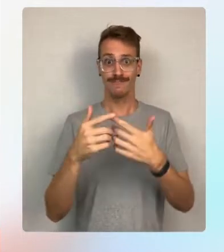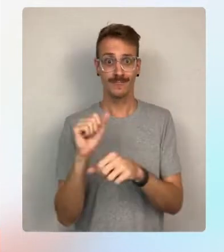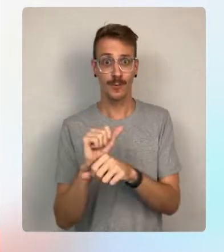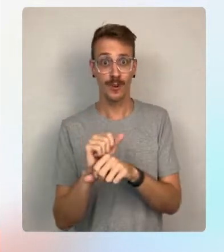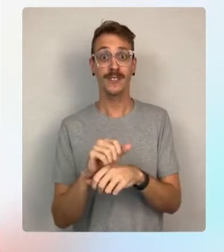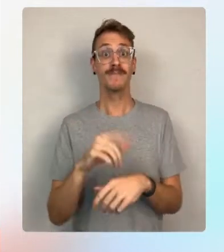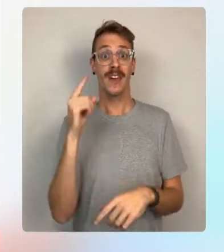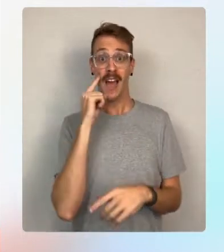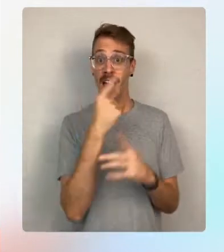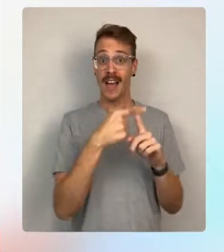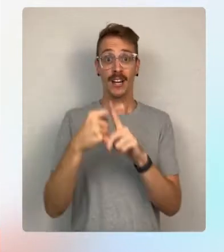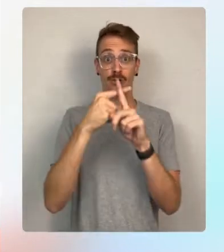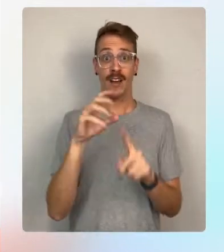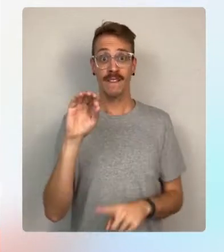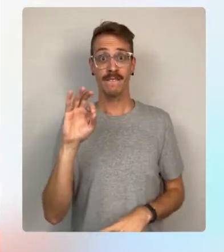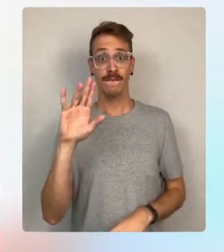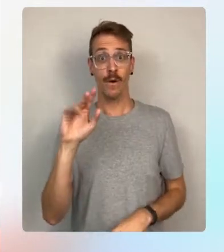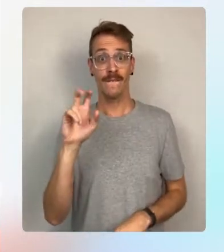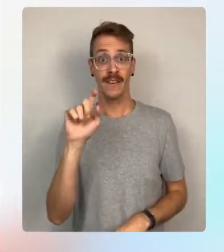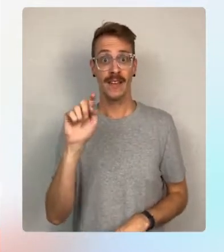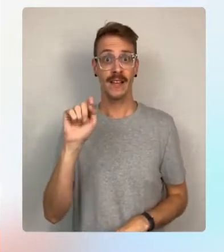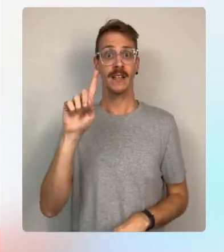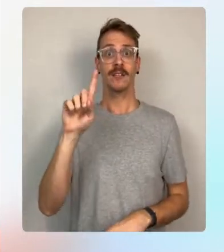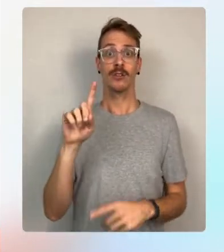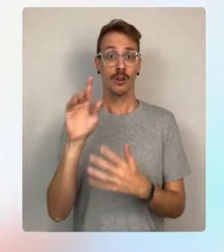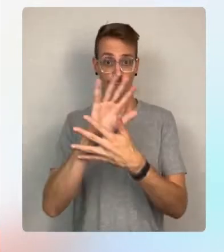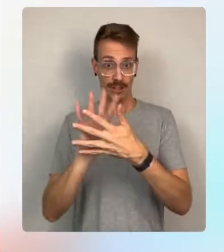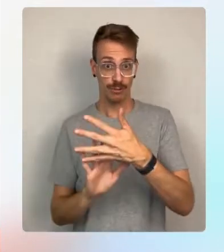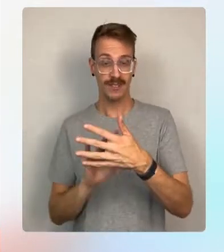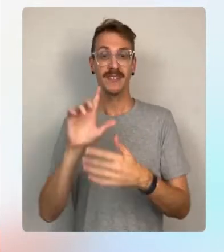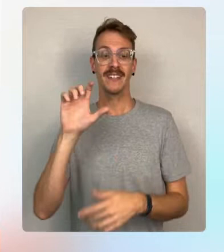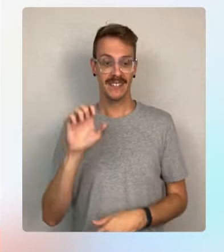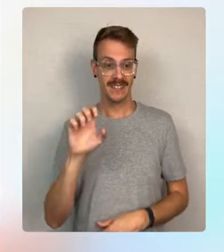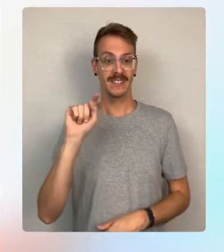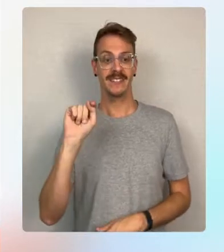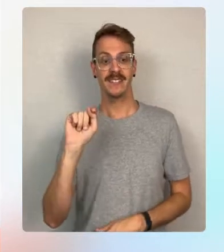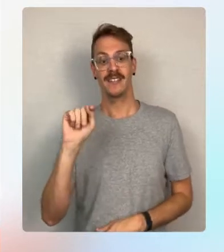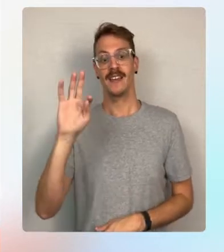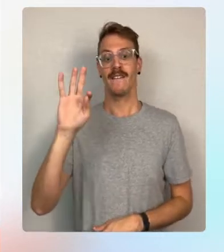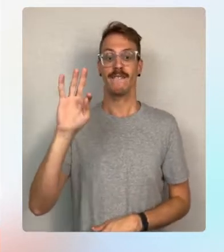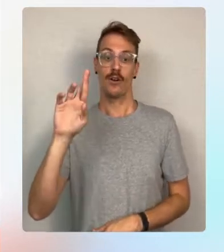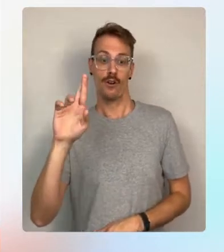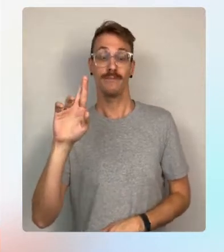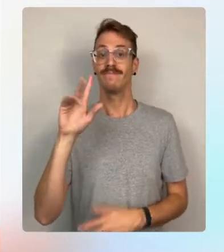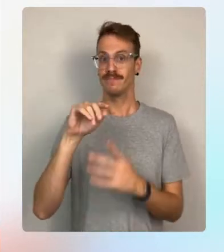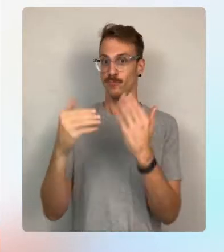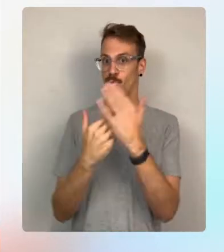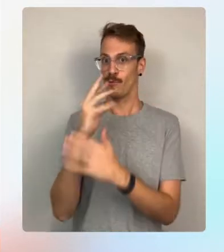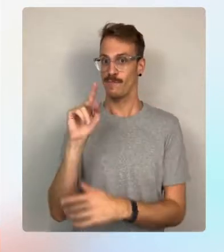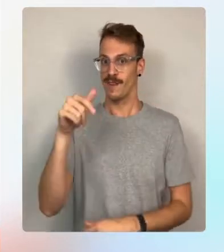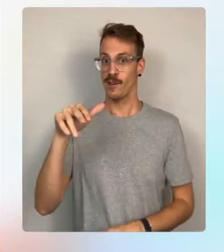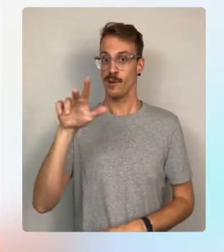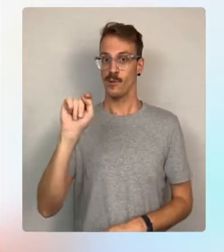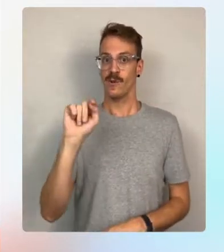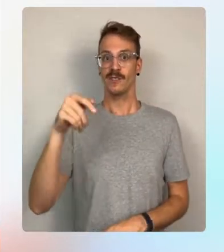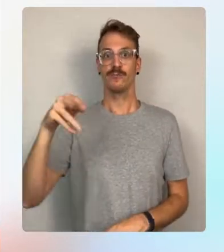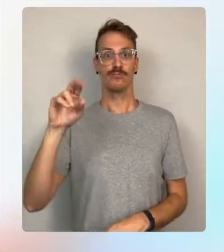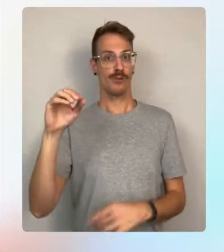Eye Tracked Foveated Rendering, or ETFR, coming on our new Meta Quest Pro headset.